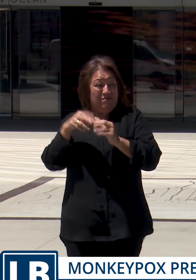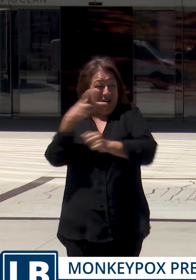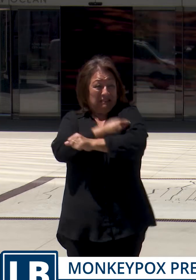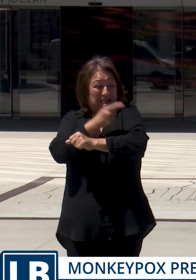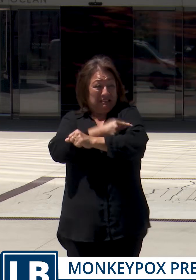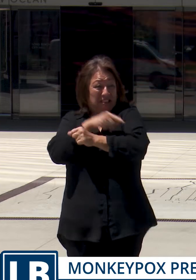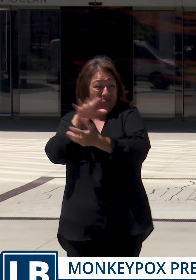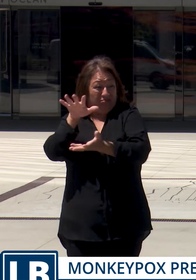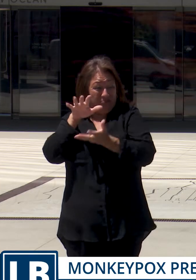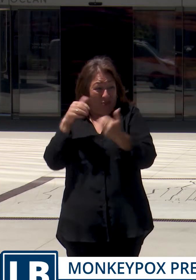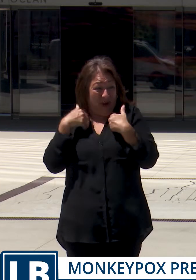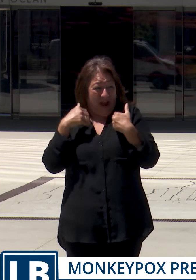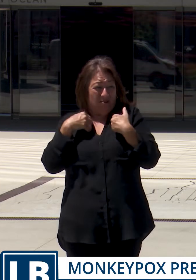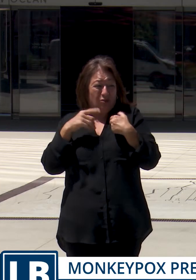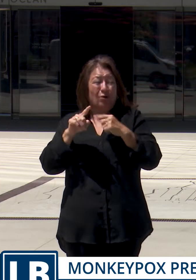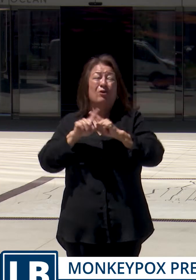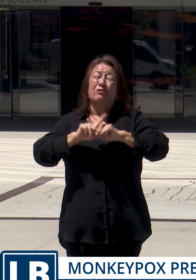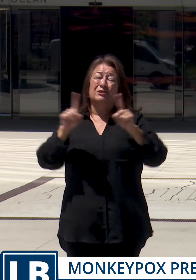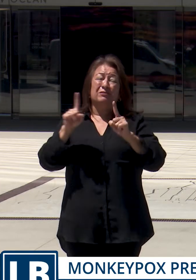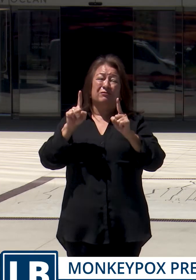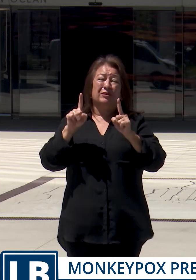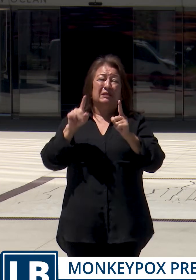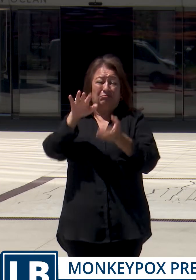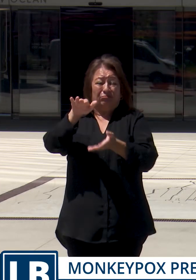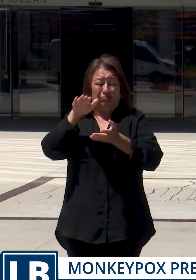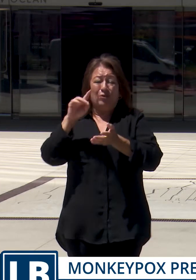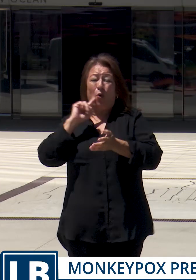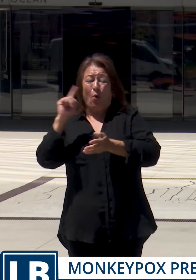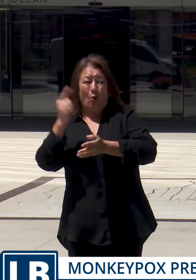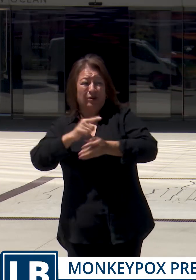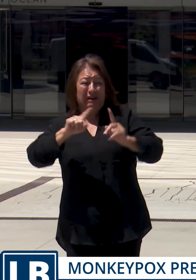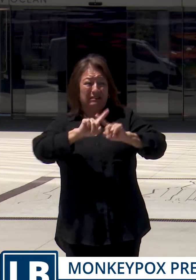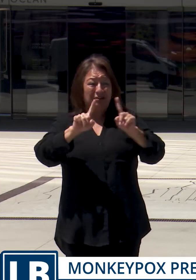different amounts that they're ordering at different times so there will be more coming